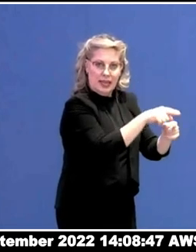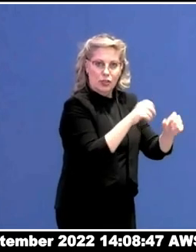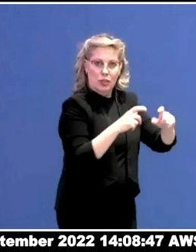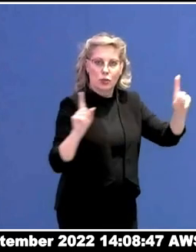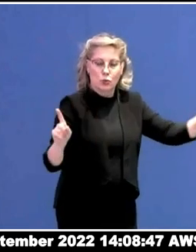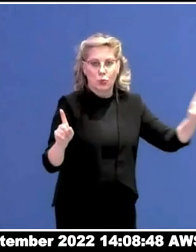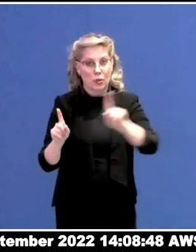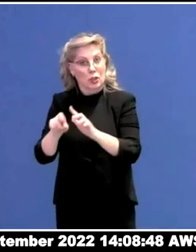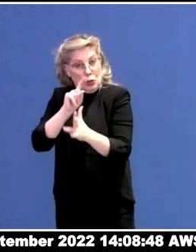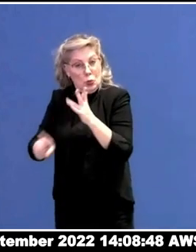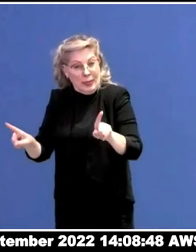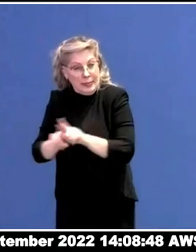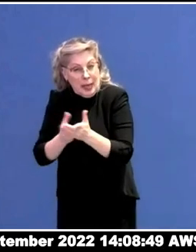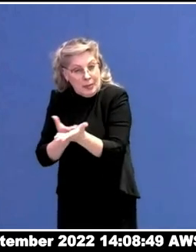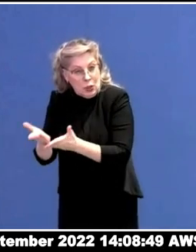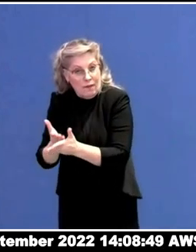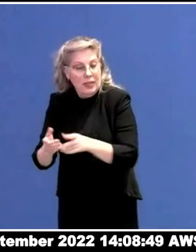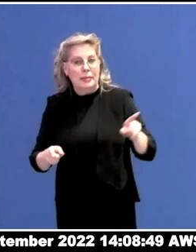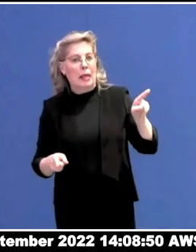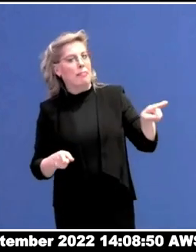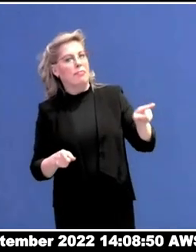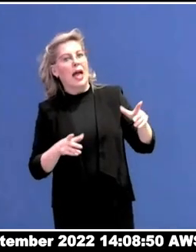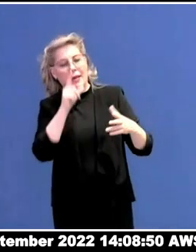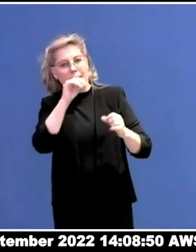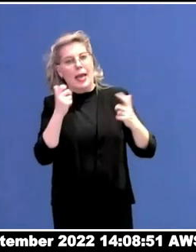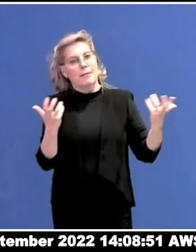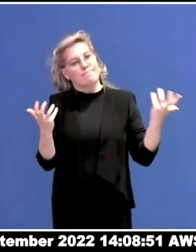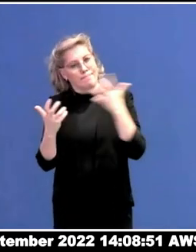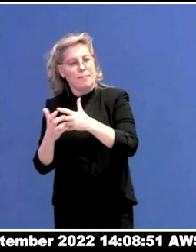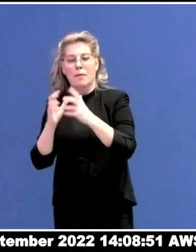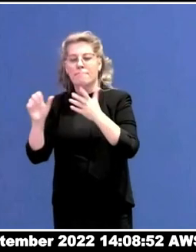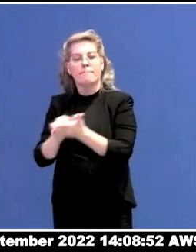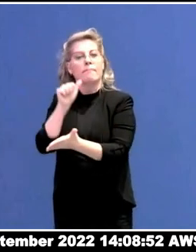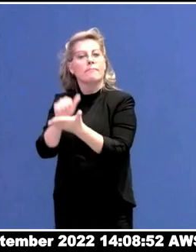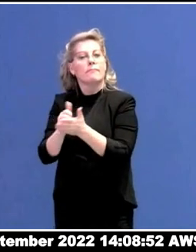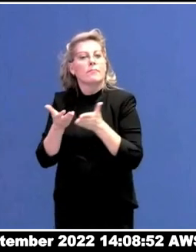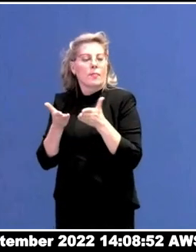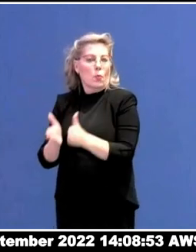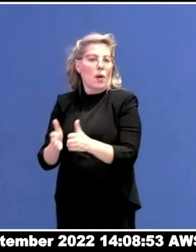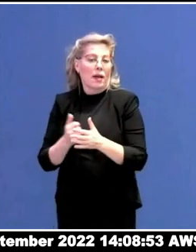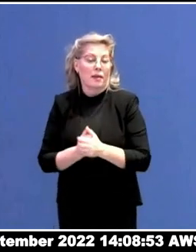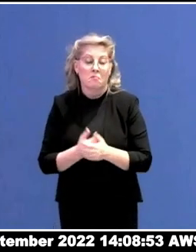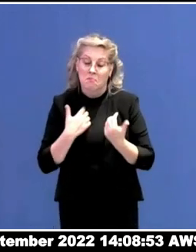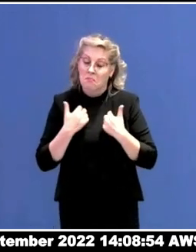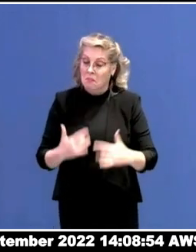So, I would say there is evidence and it can be applied quite easily, I would say, to